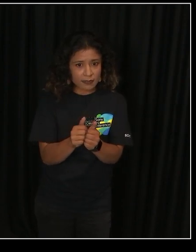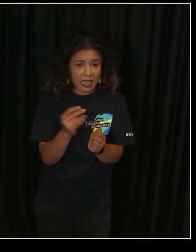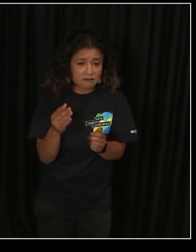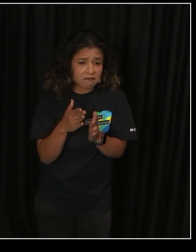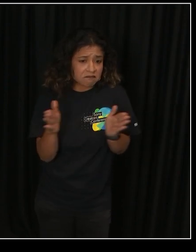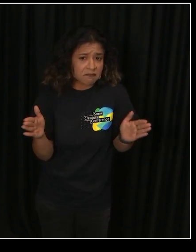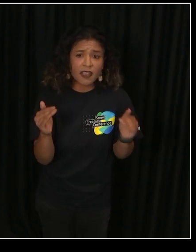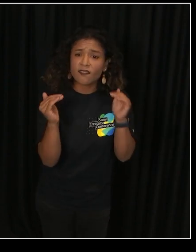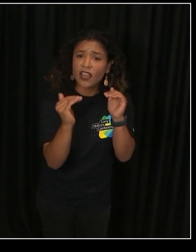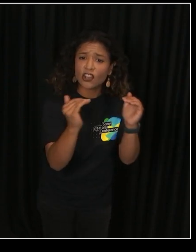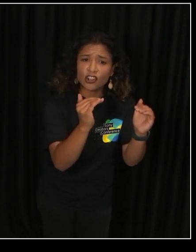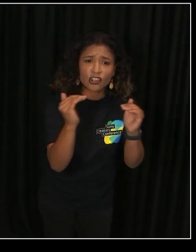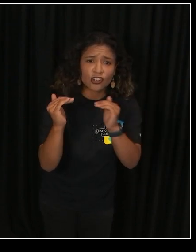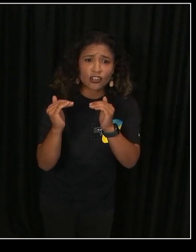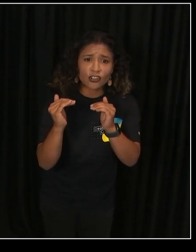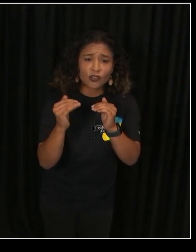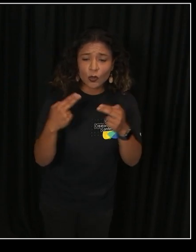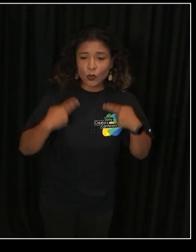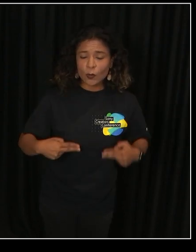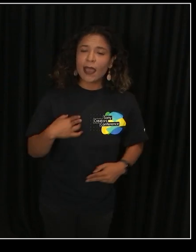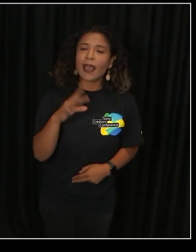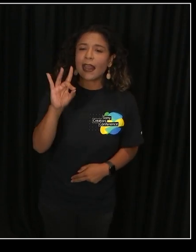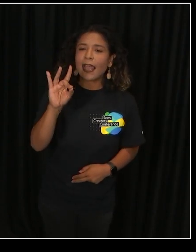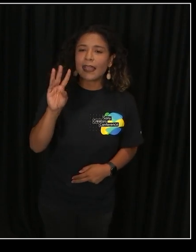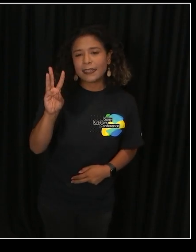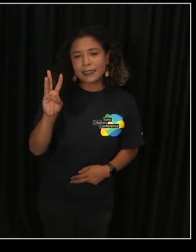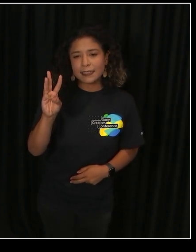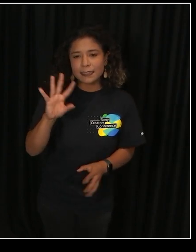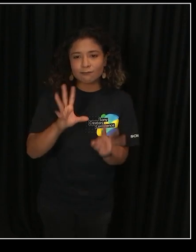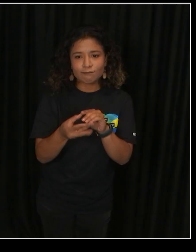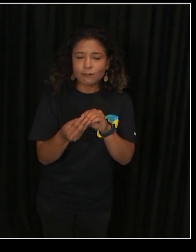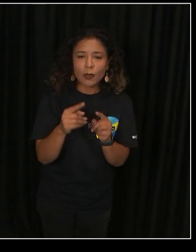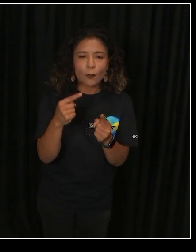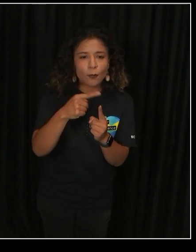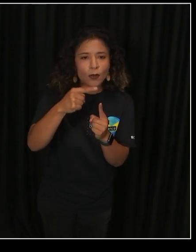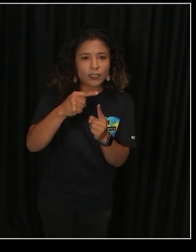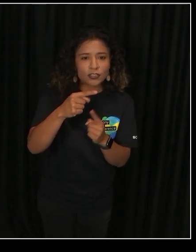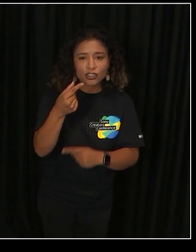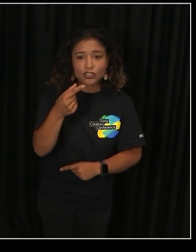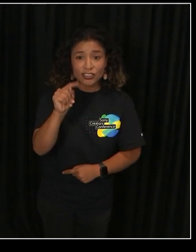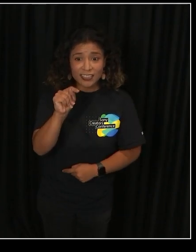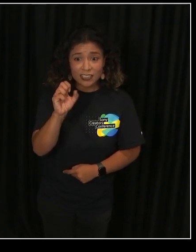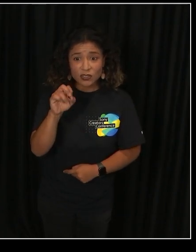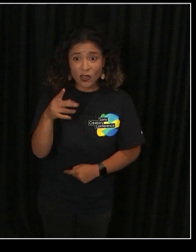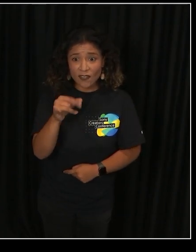The humans had 86 total points as a team. The GT Sophy agents, there are four of them